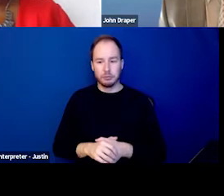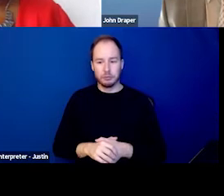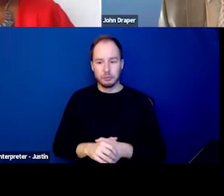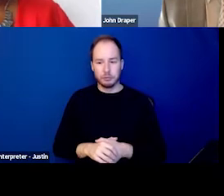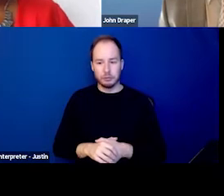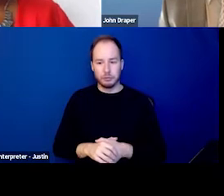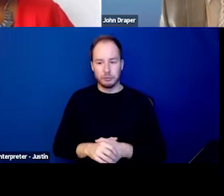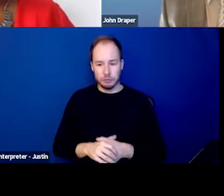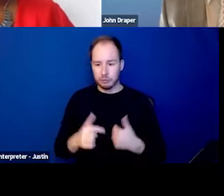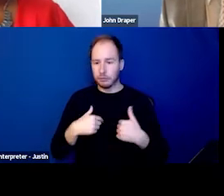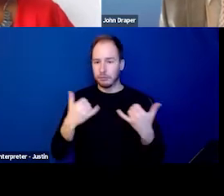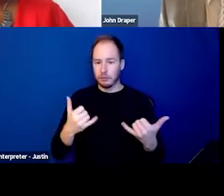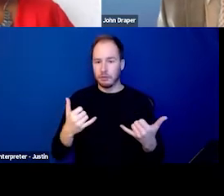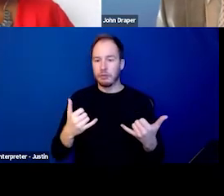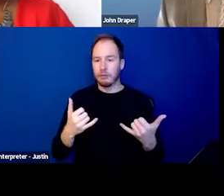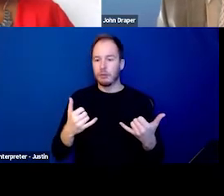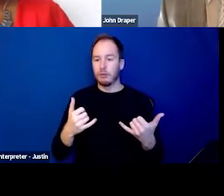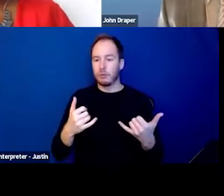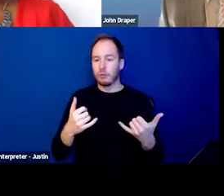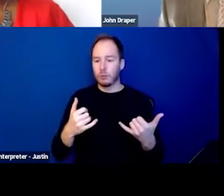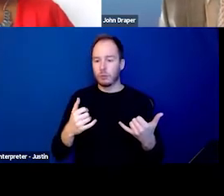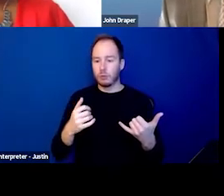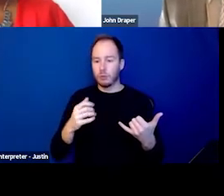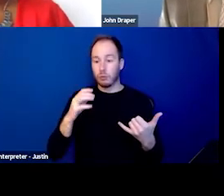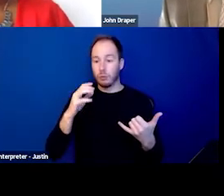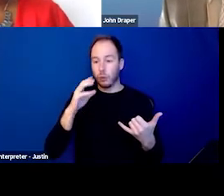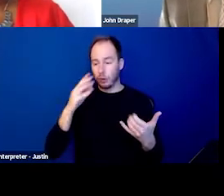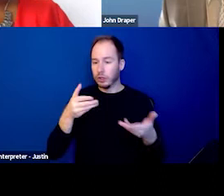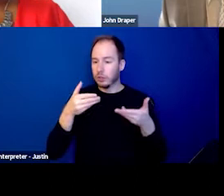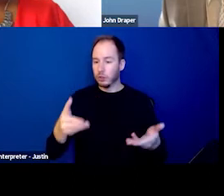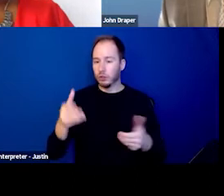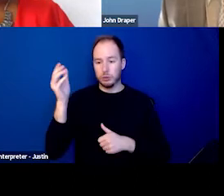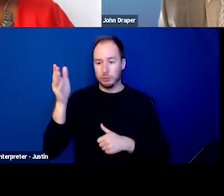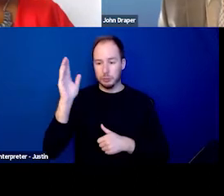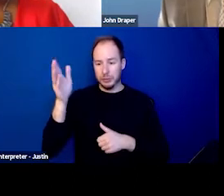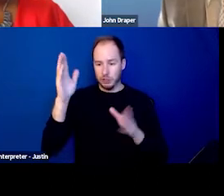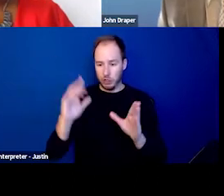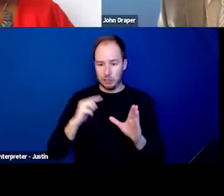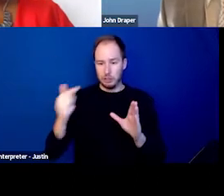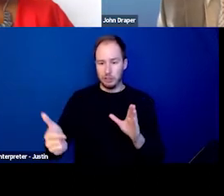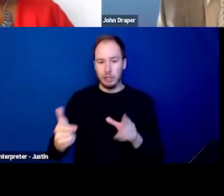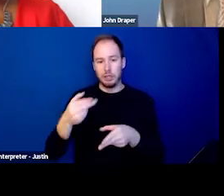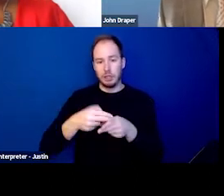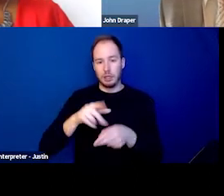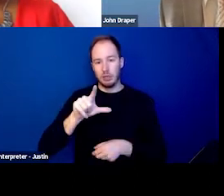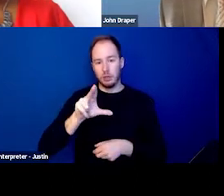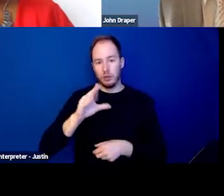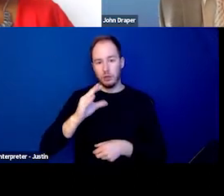I would love to give you our next speaker. That's Lucrece Pierre-Carr,